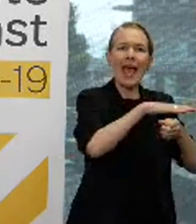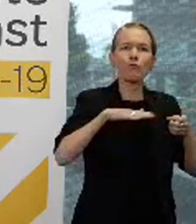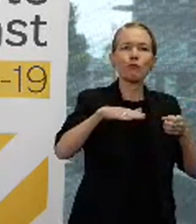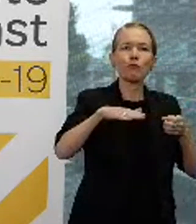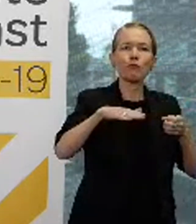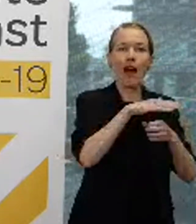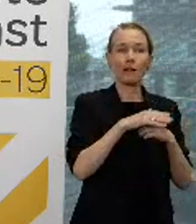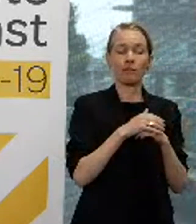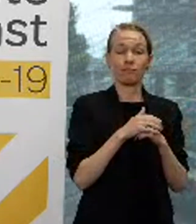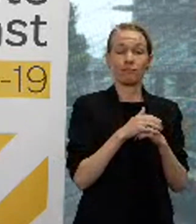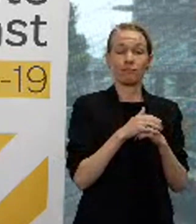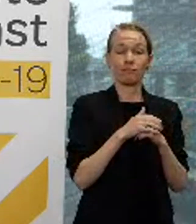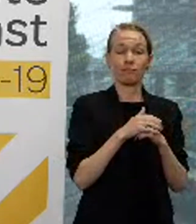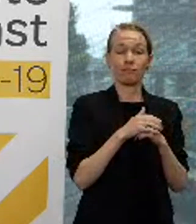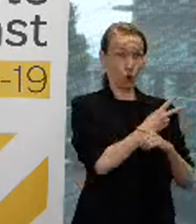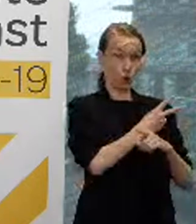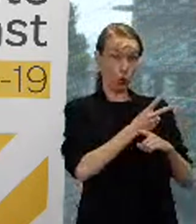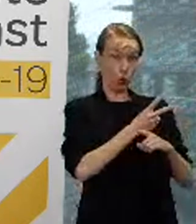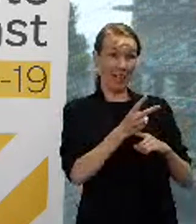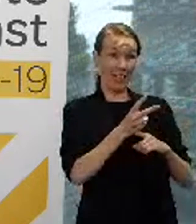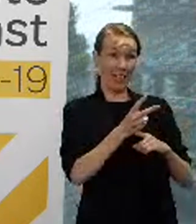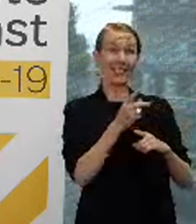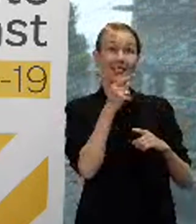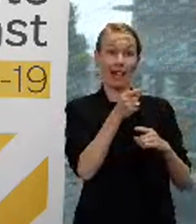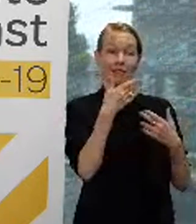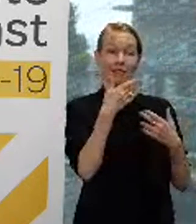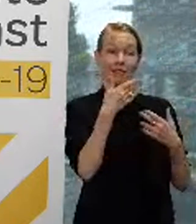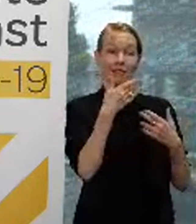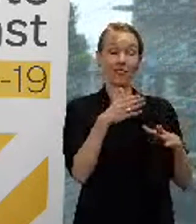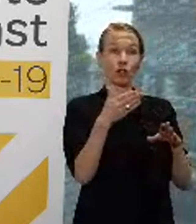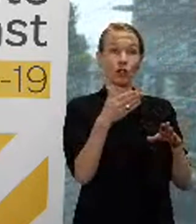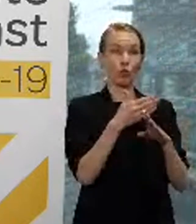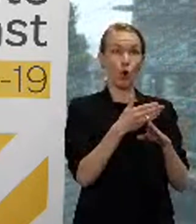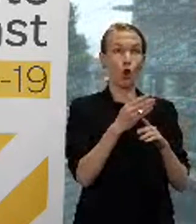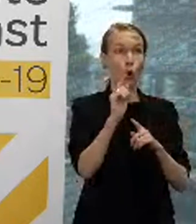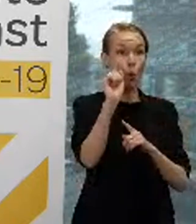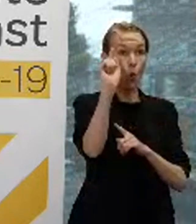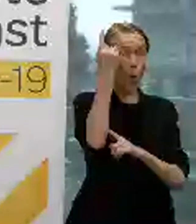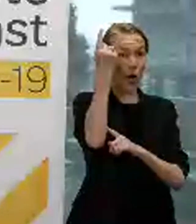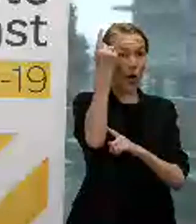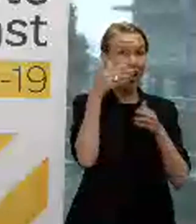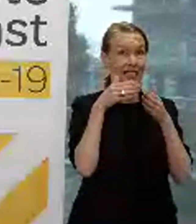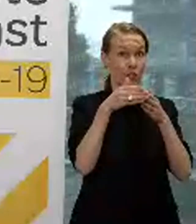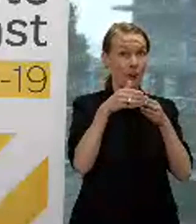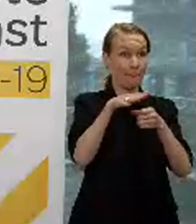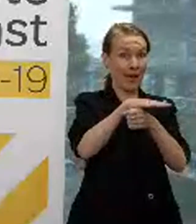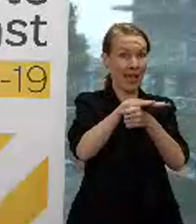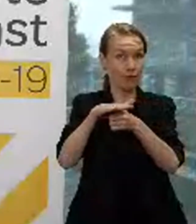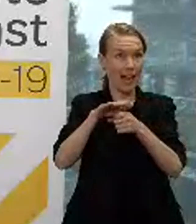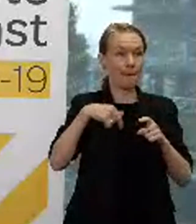including in the past two weeks at the ports of Auckland and ports of Taranaki.